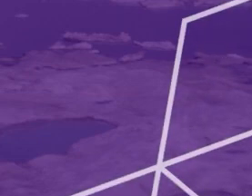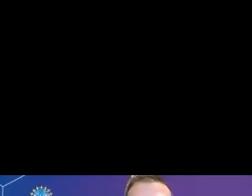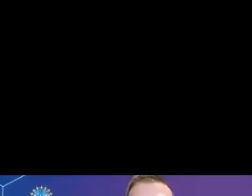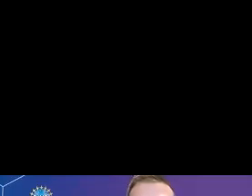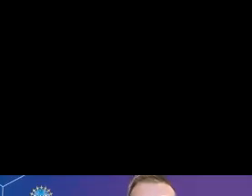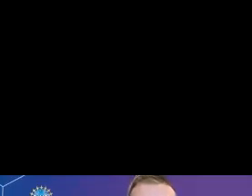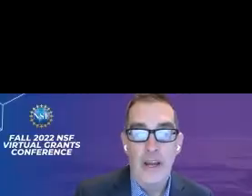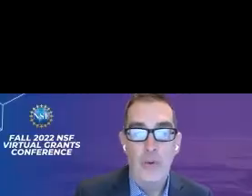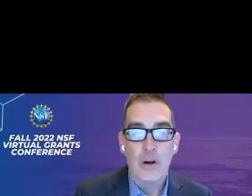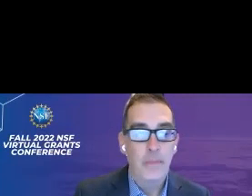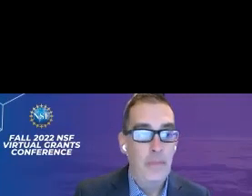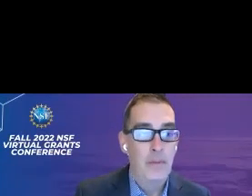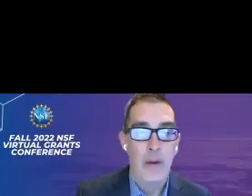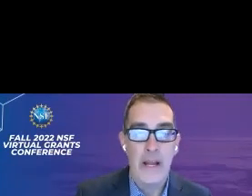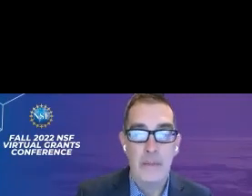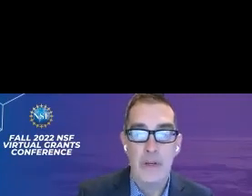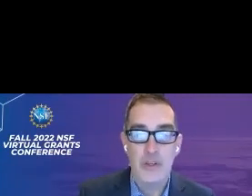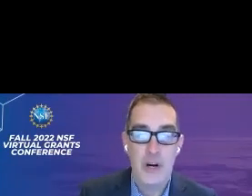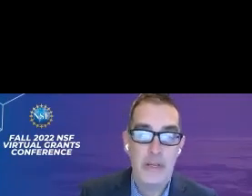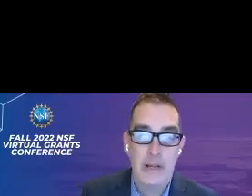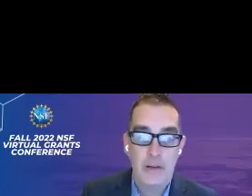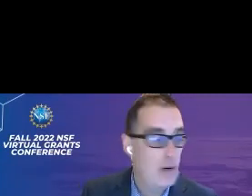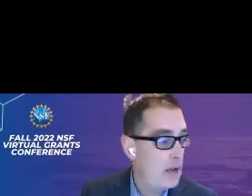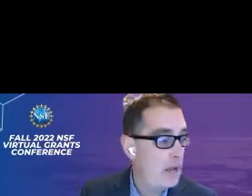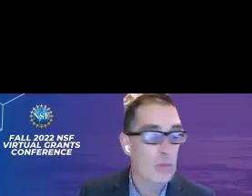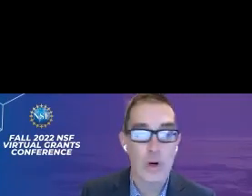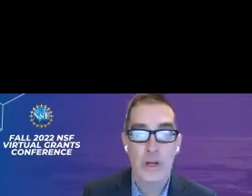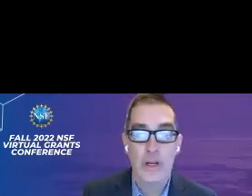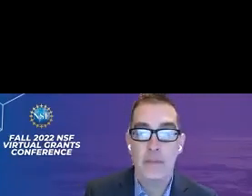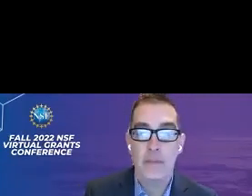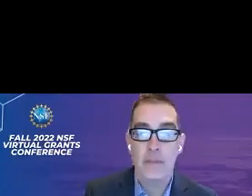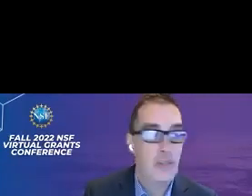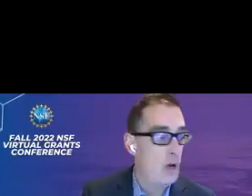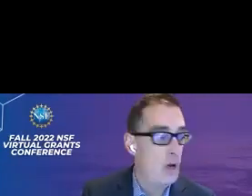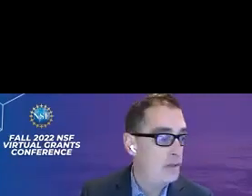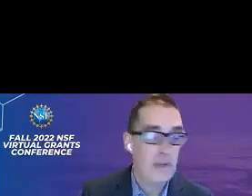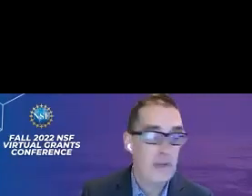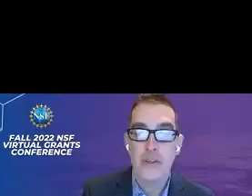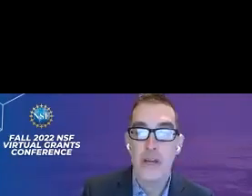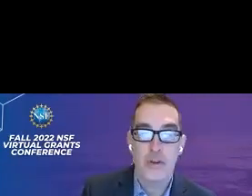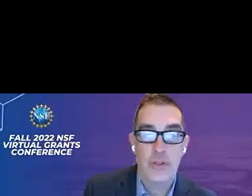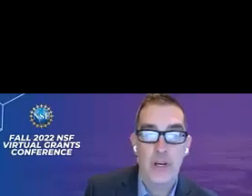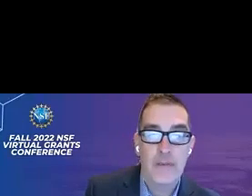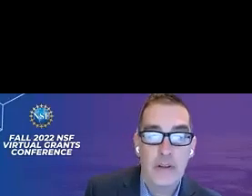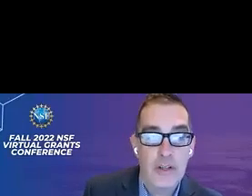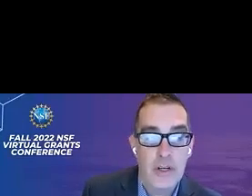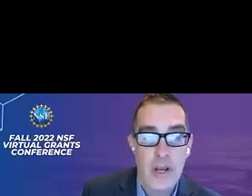Jeremy Leffler: Well, hello, everyone, and welcome. My name is Jeremy Leffler, and I work in the Policy Office at the National Science Foundation.